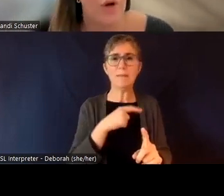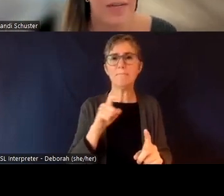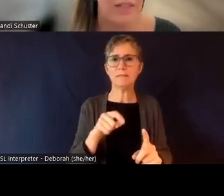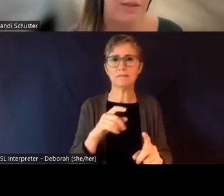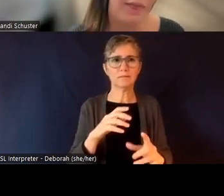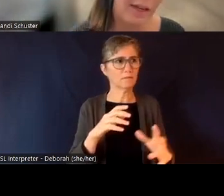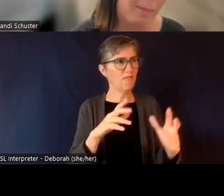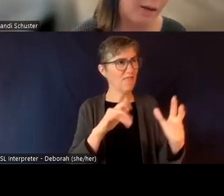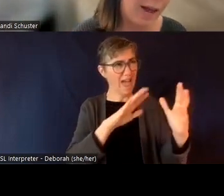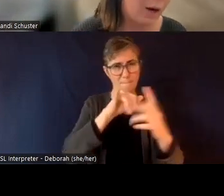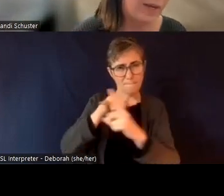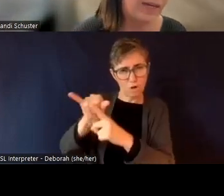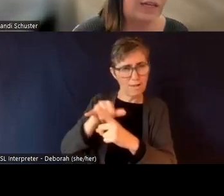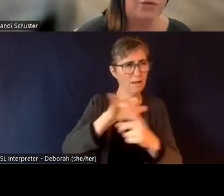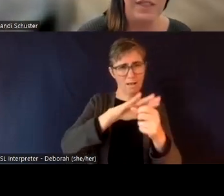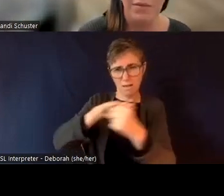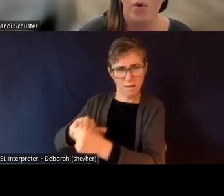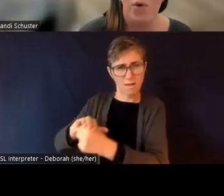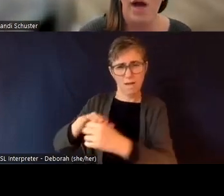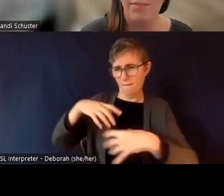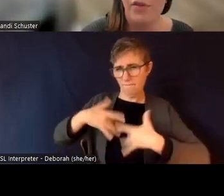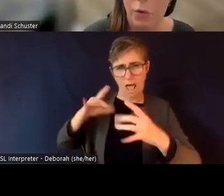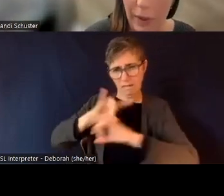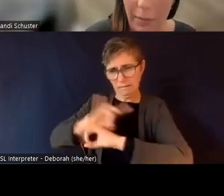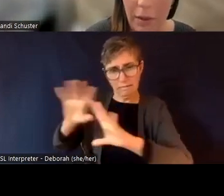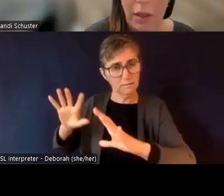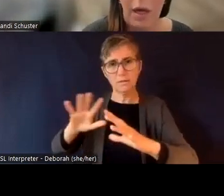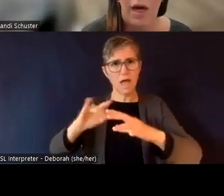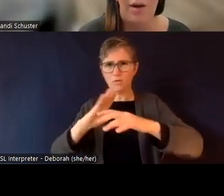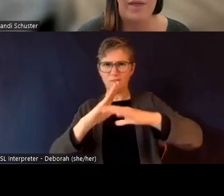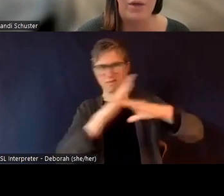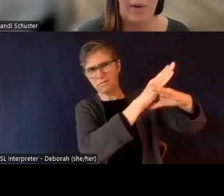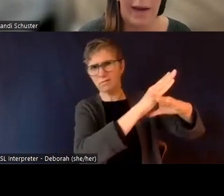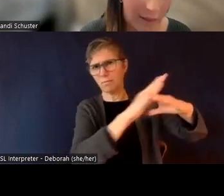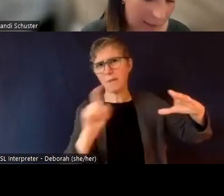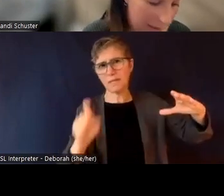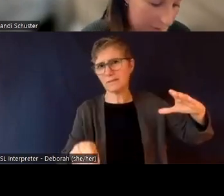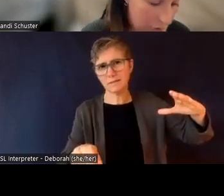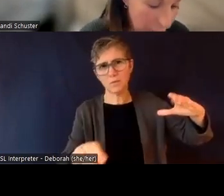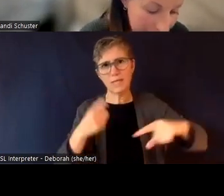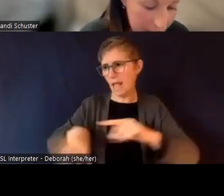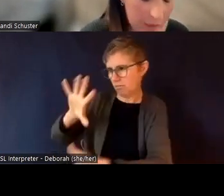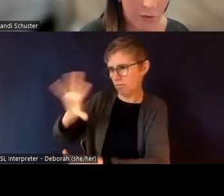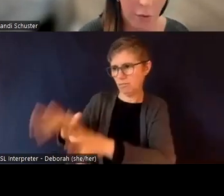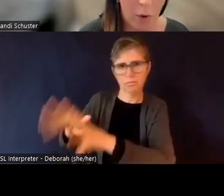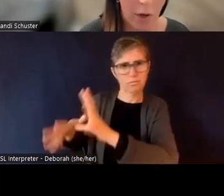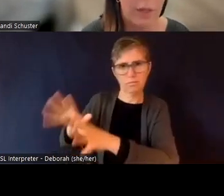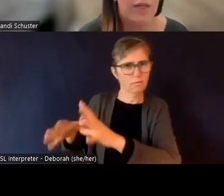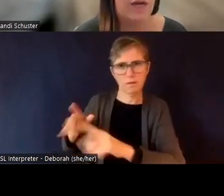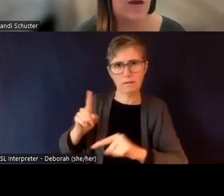Trying to think about how we can intervene more upstream in a way that is targeted, informed,